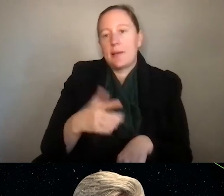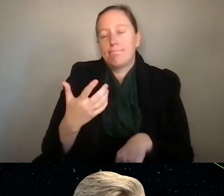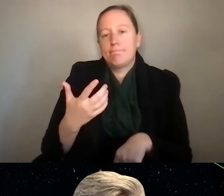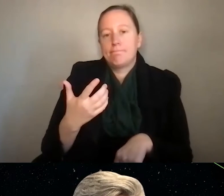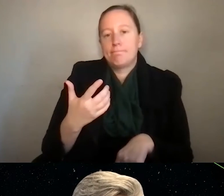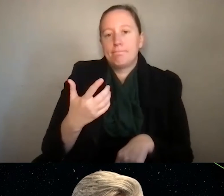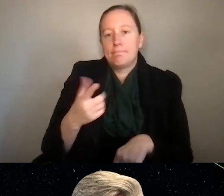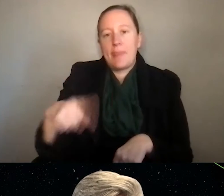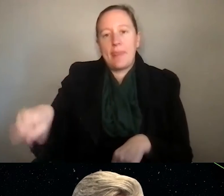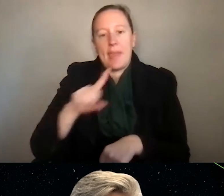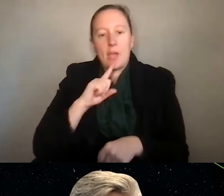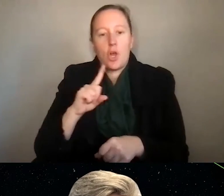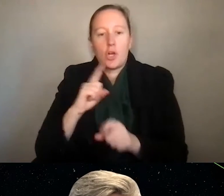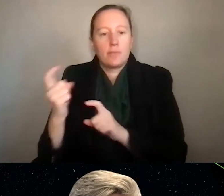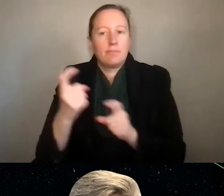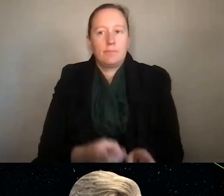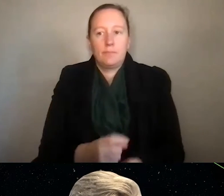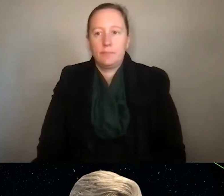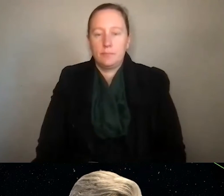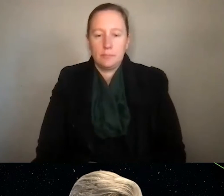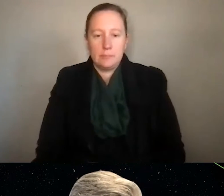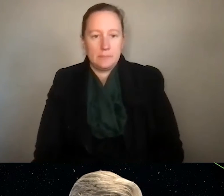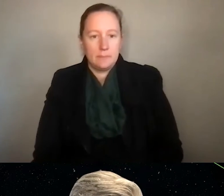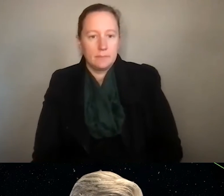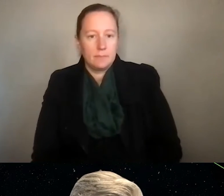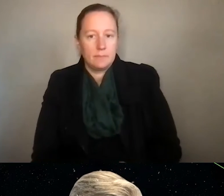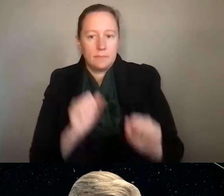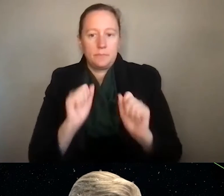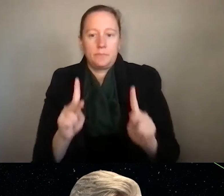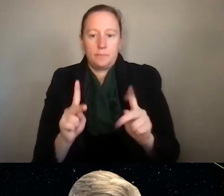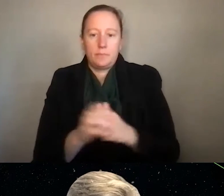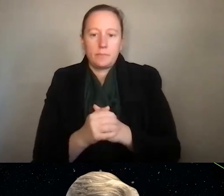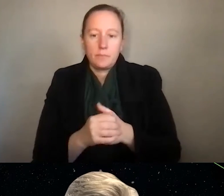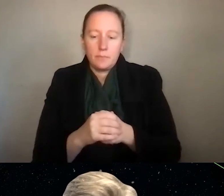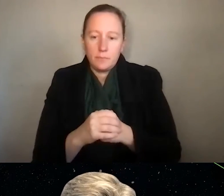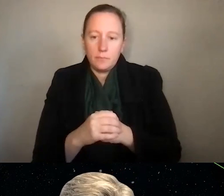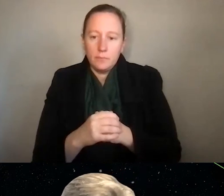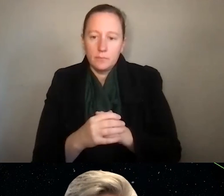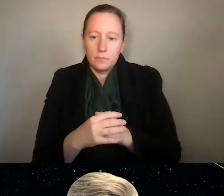Leroy Jones II: With that,